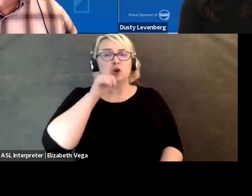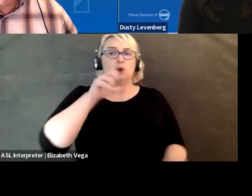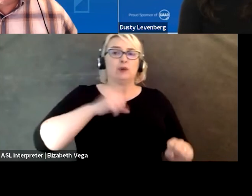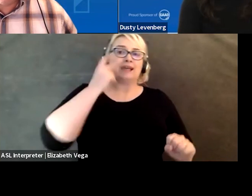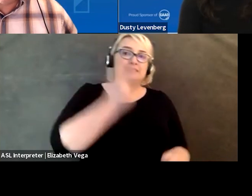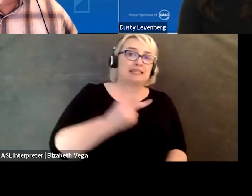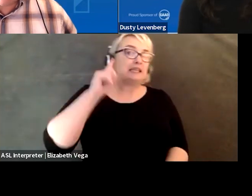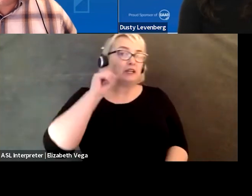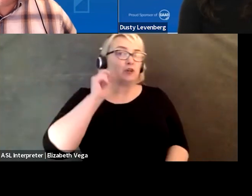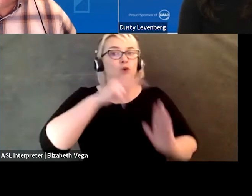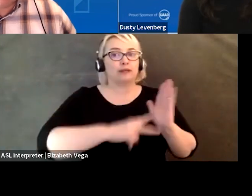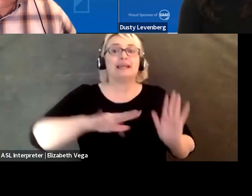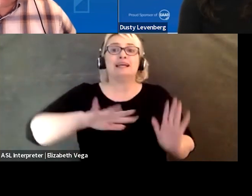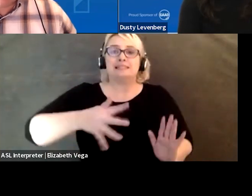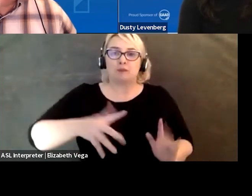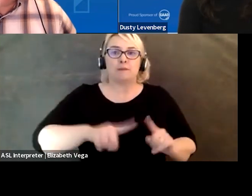Where do students and pastors learn how to use ICT.